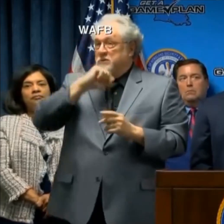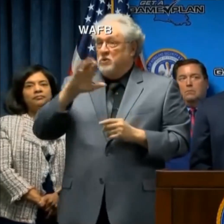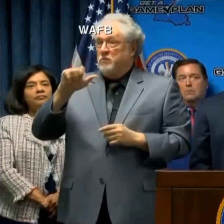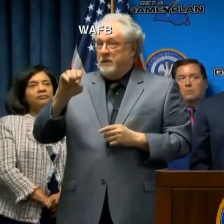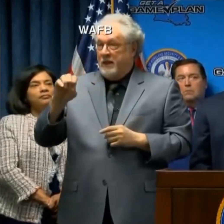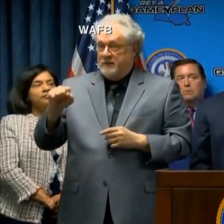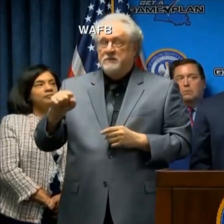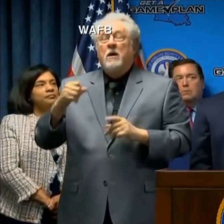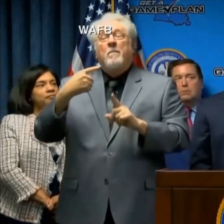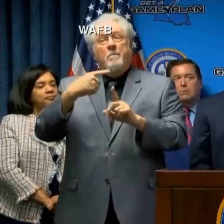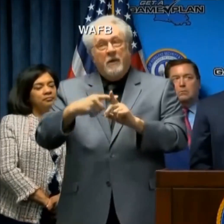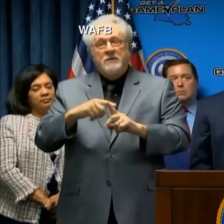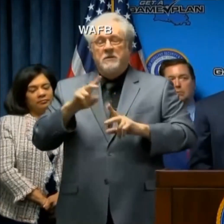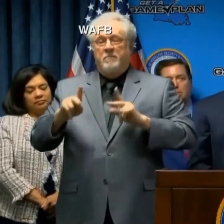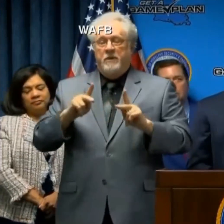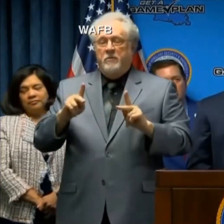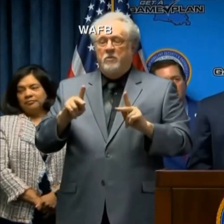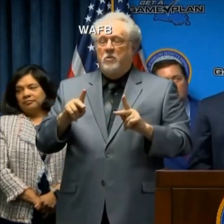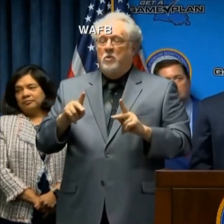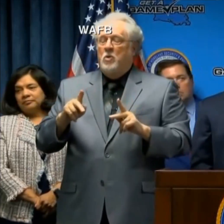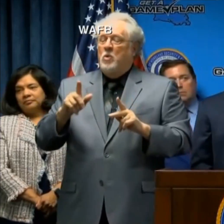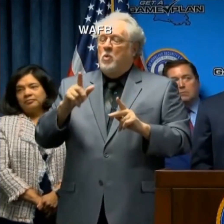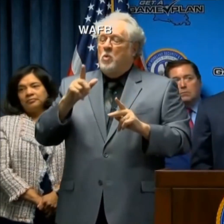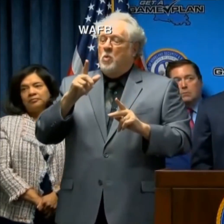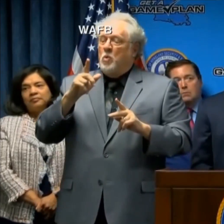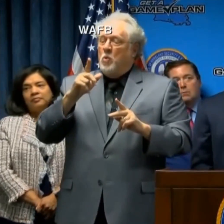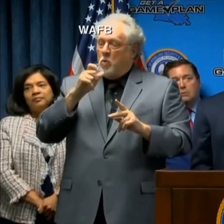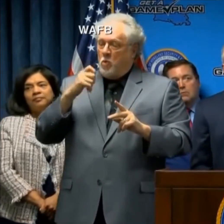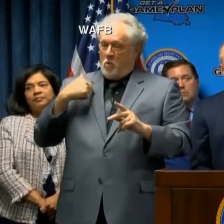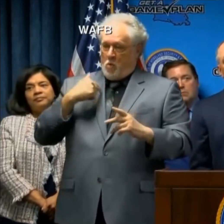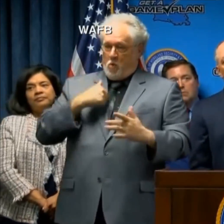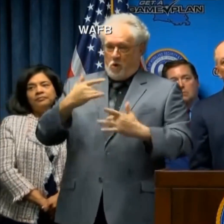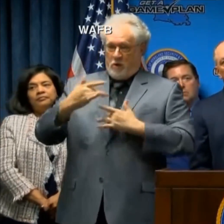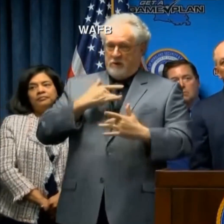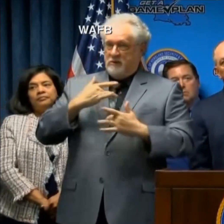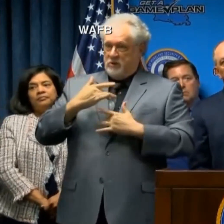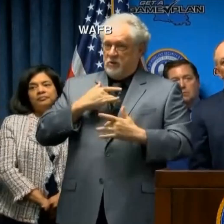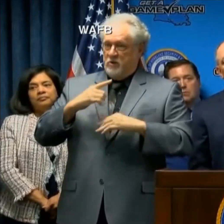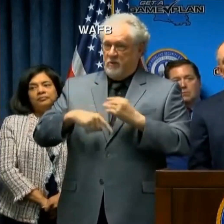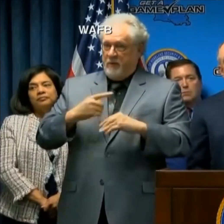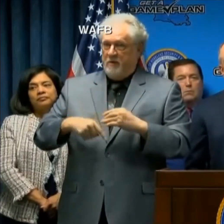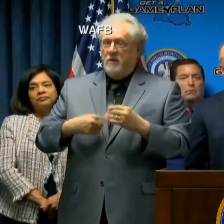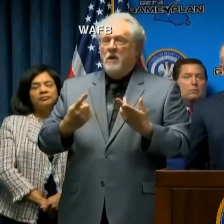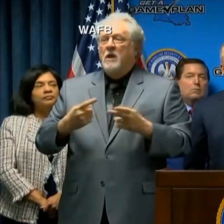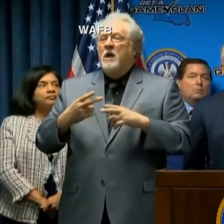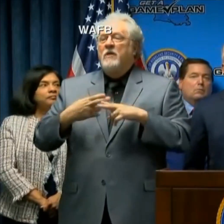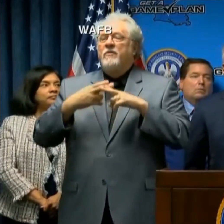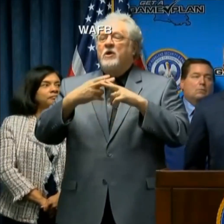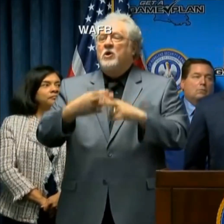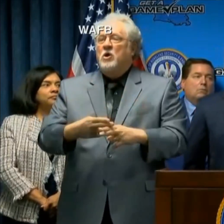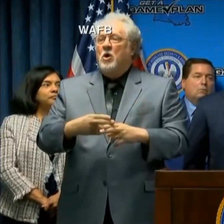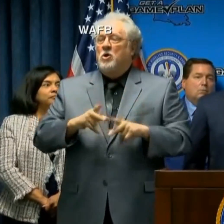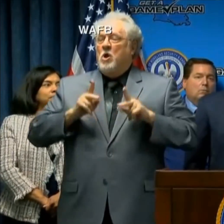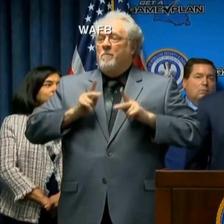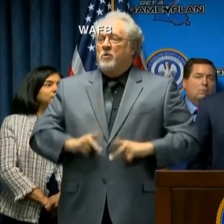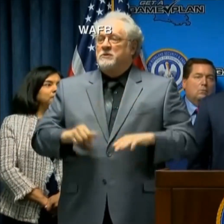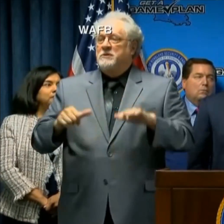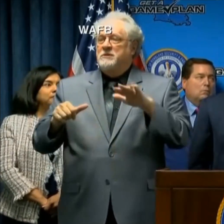as individuals who are being identified as people we were concerned about in the first place they're called as a term of art persons under investigation as the